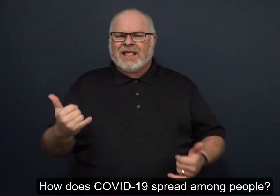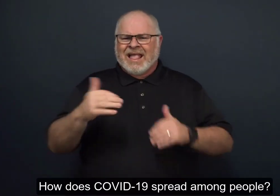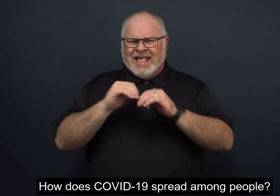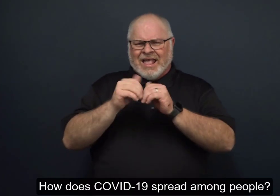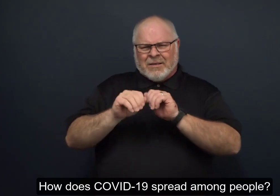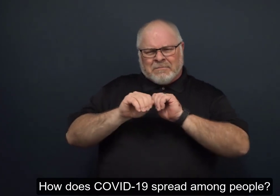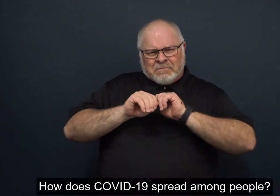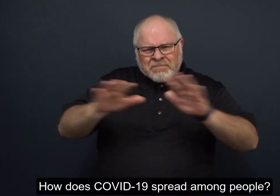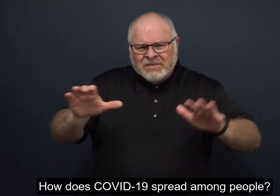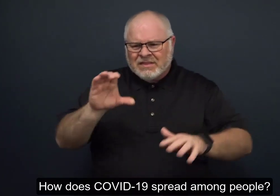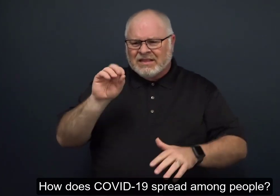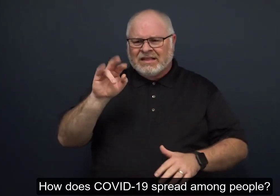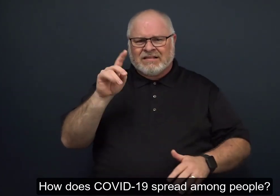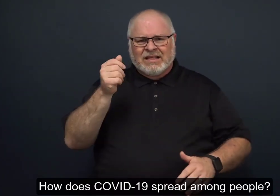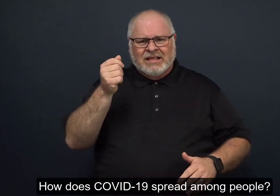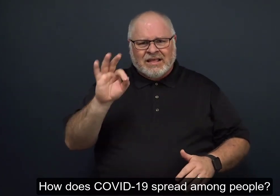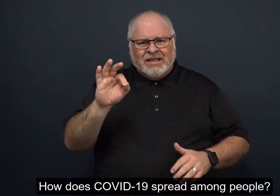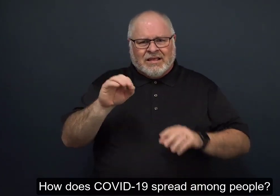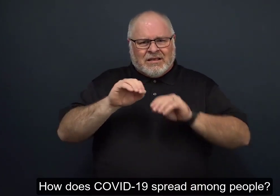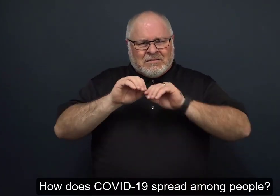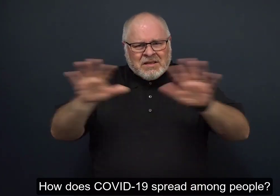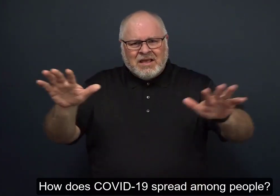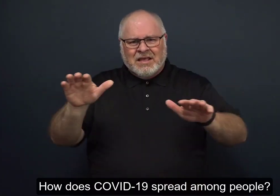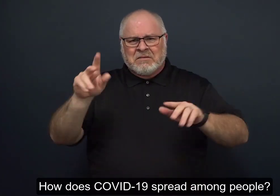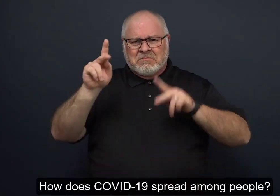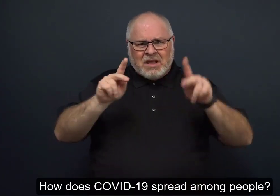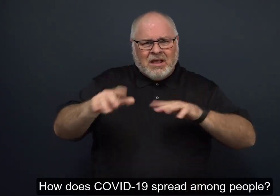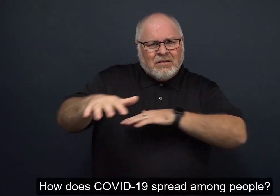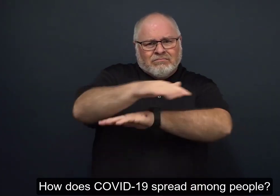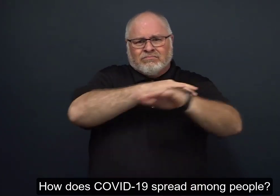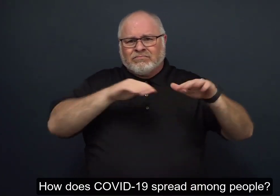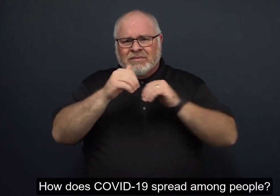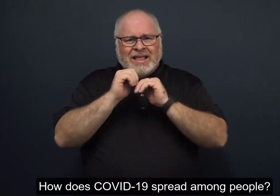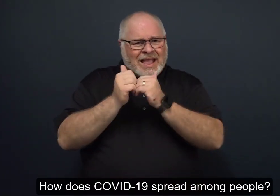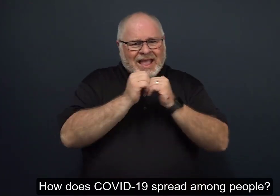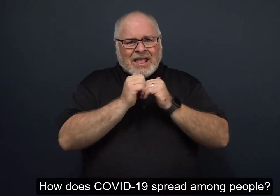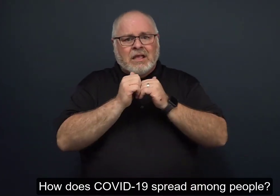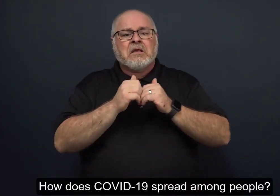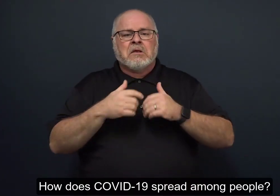How does COVID-19 spread among people?